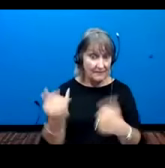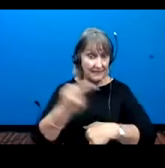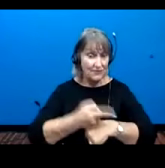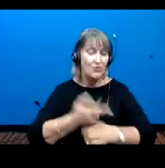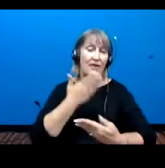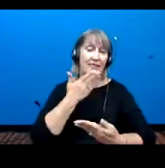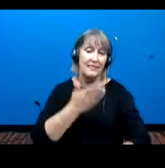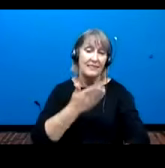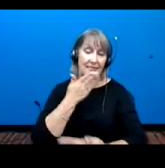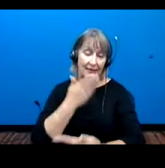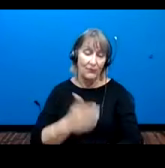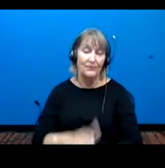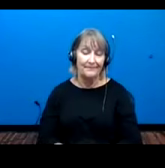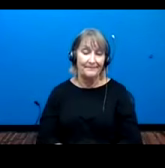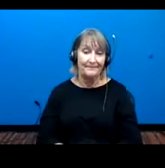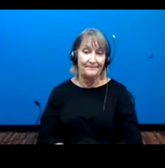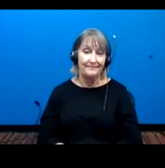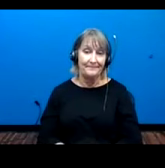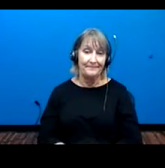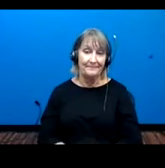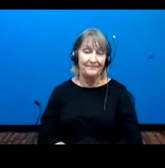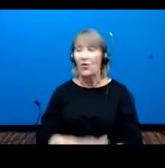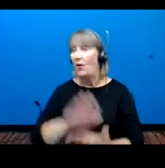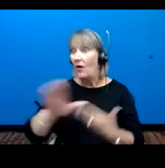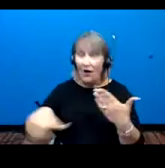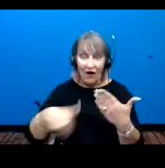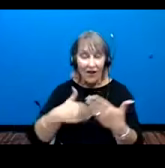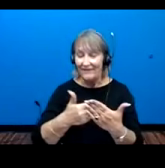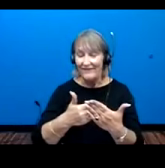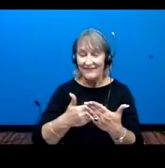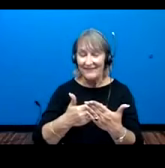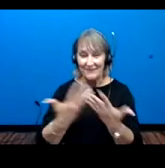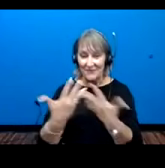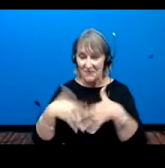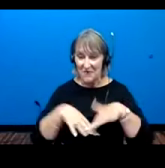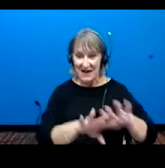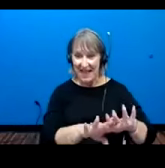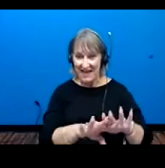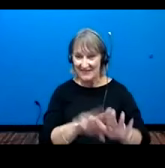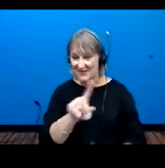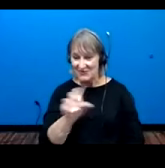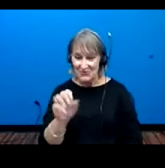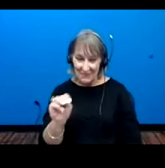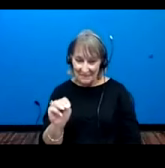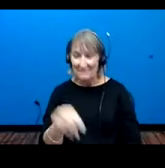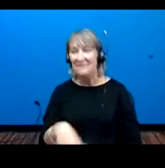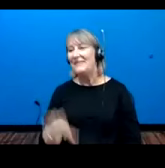that we can actually get all of this information out. Thank you to Cathy for doing such a great job